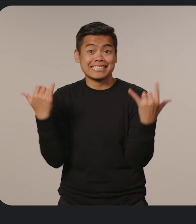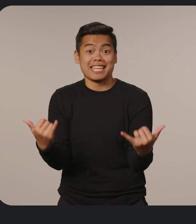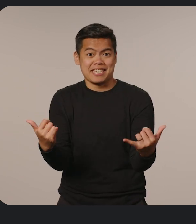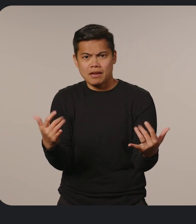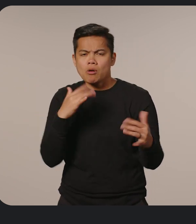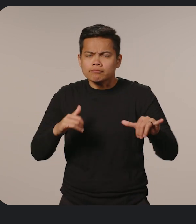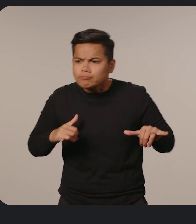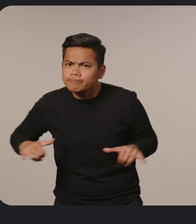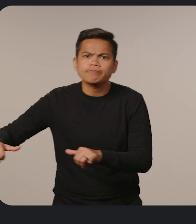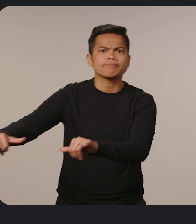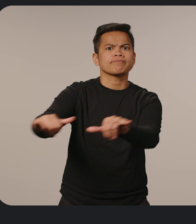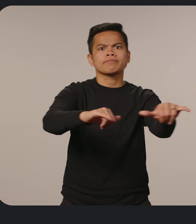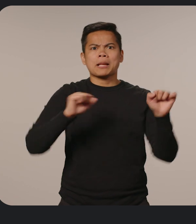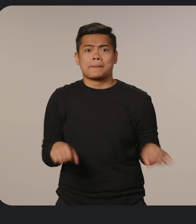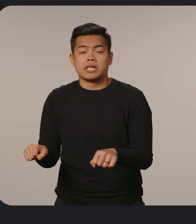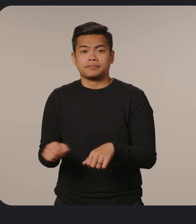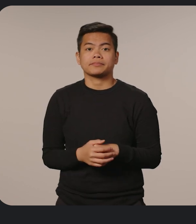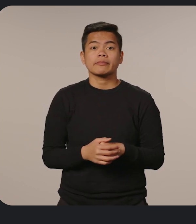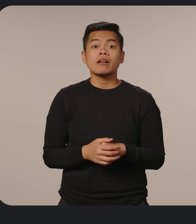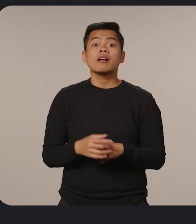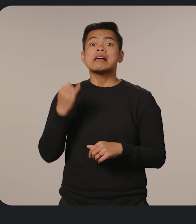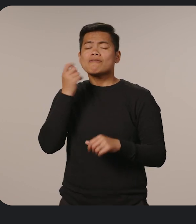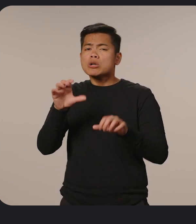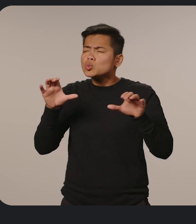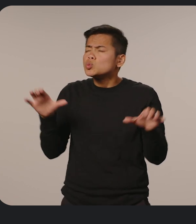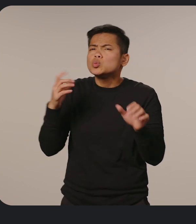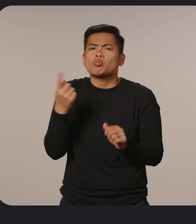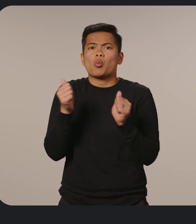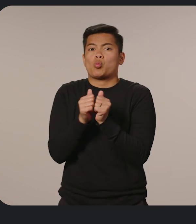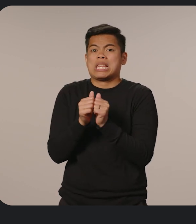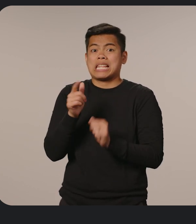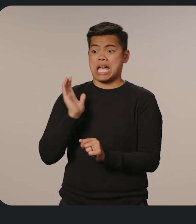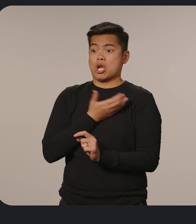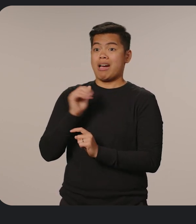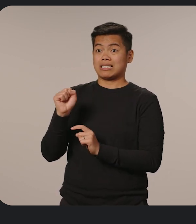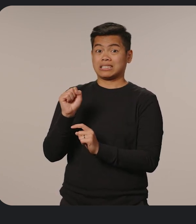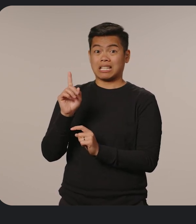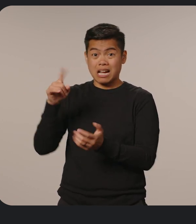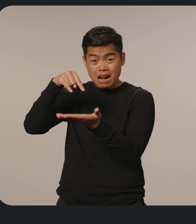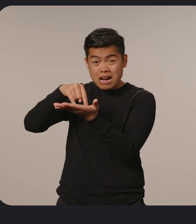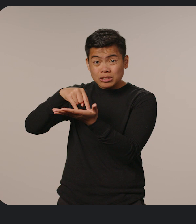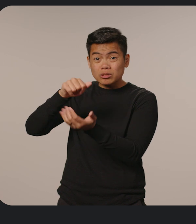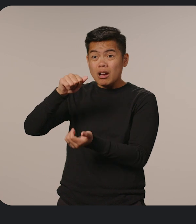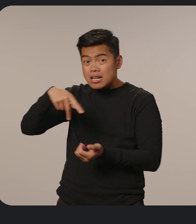now at parity for the most commonly used capabilities if you can do something with our SDK in